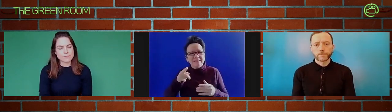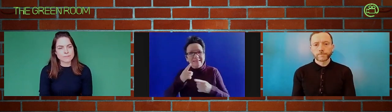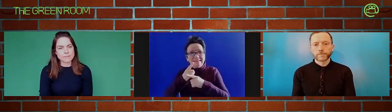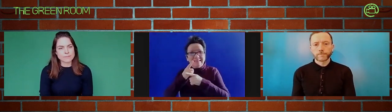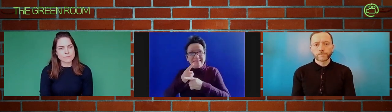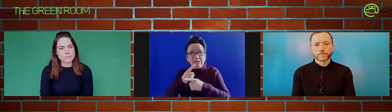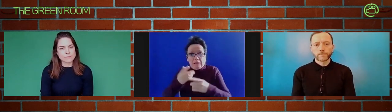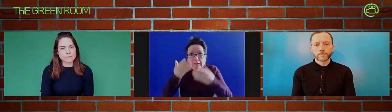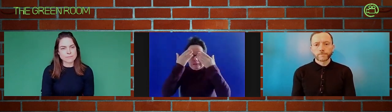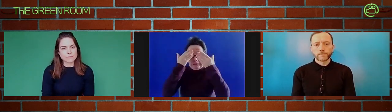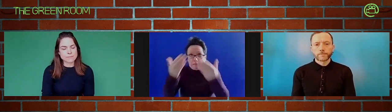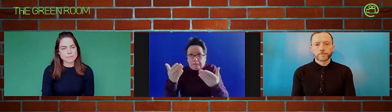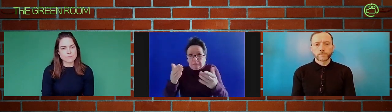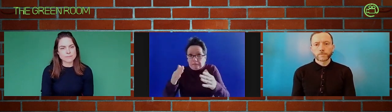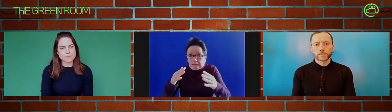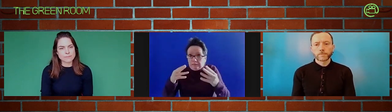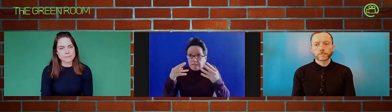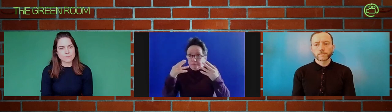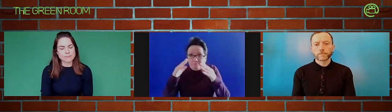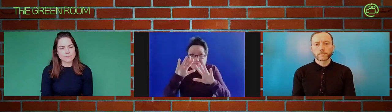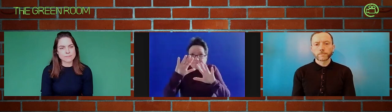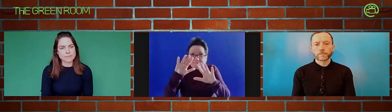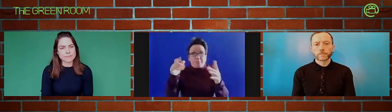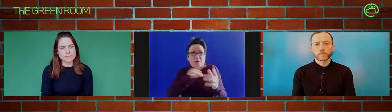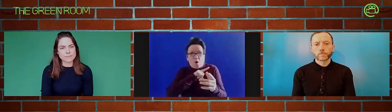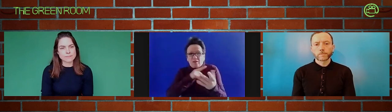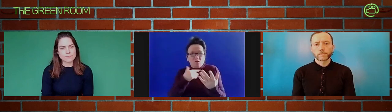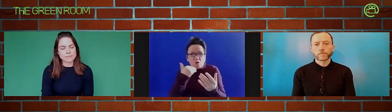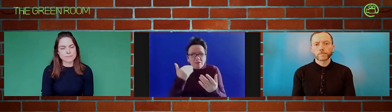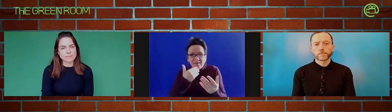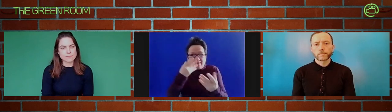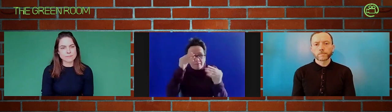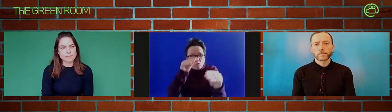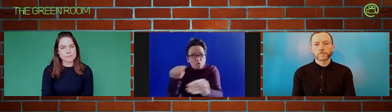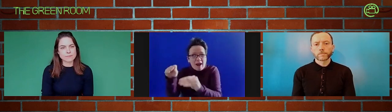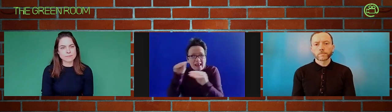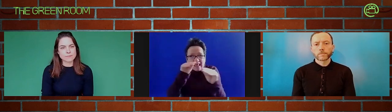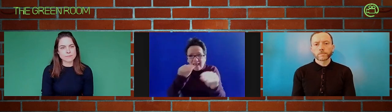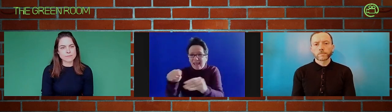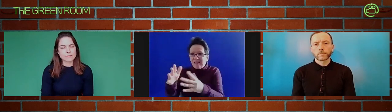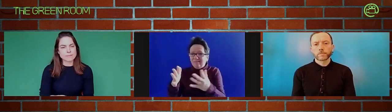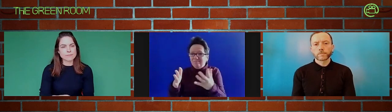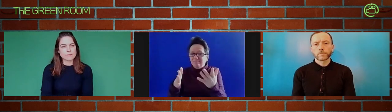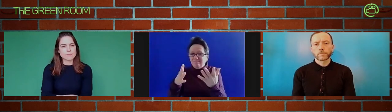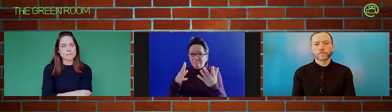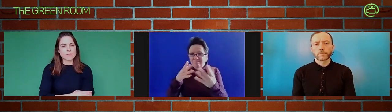that's not their fault at all. It's just because there's not enough training or education on that. But even a simple